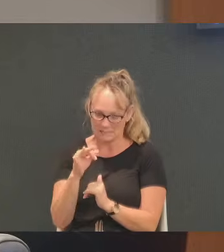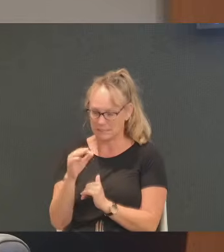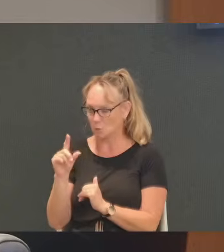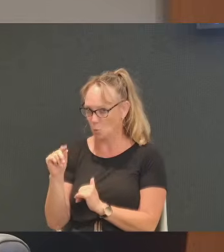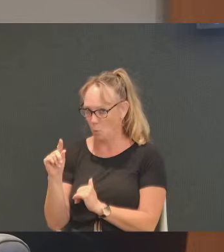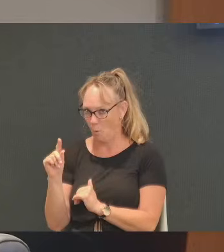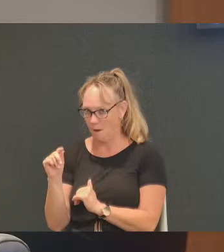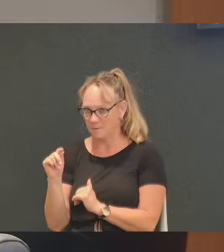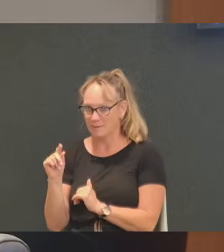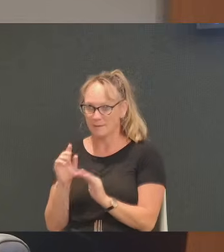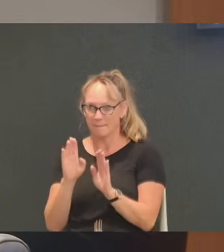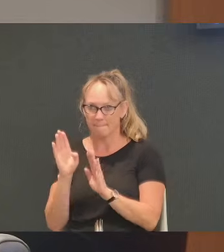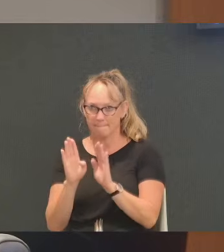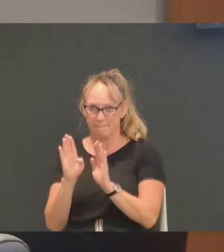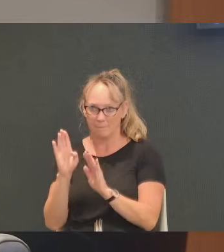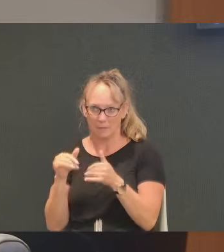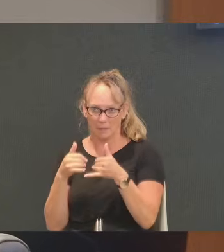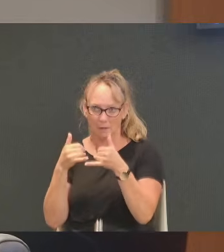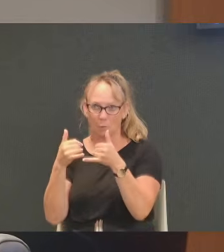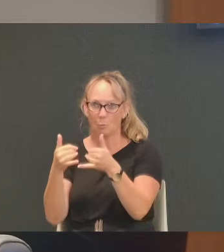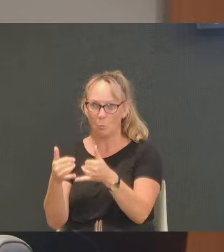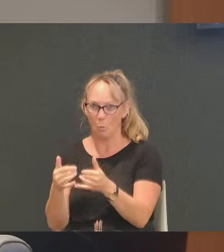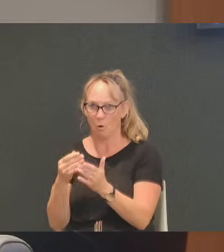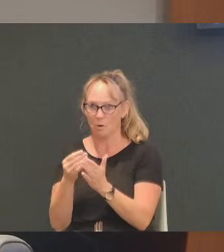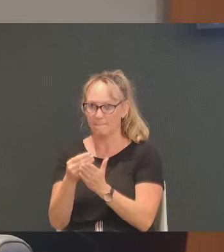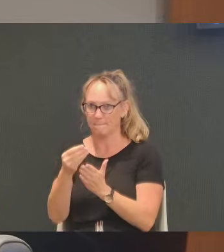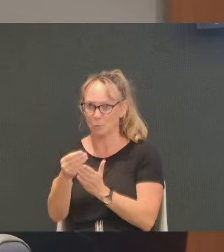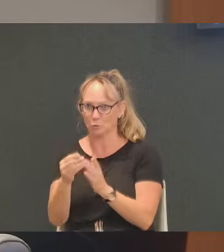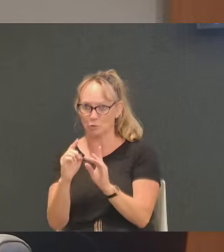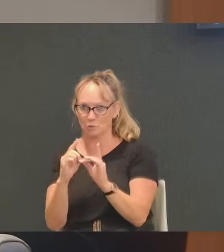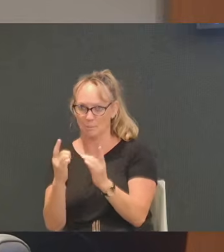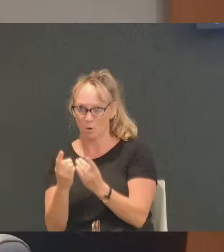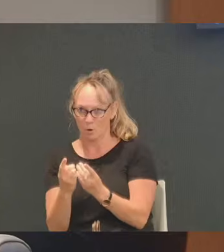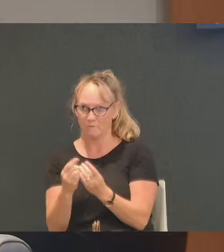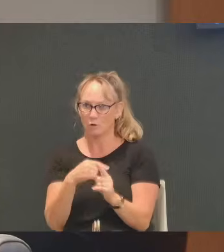are the the bid awards in the purchasing department for May and June respectively at